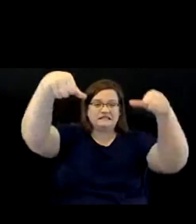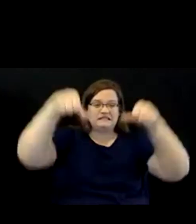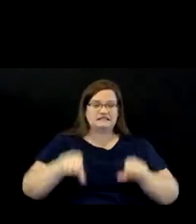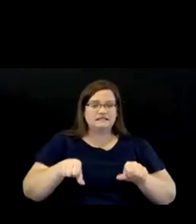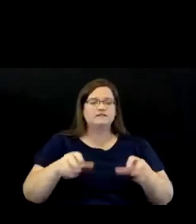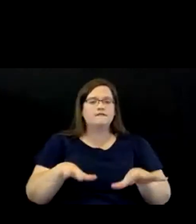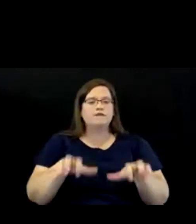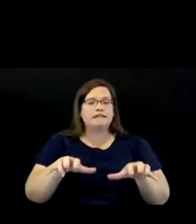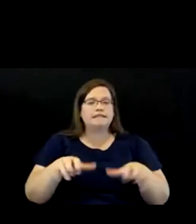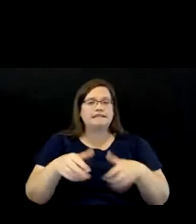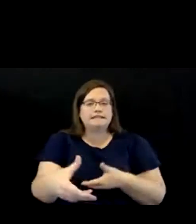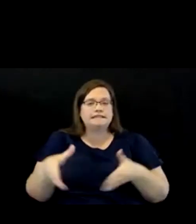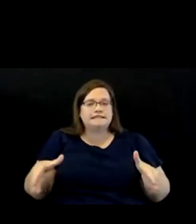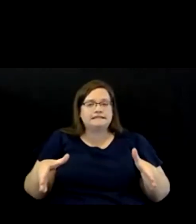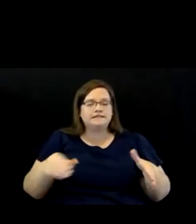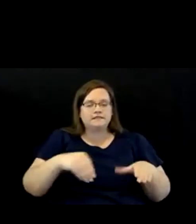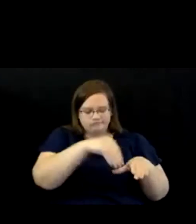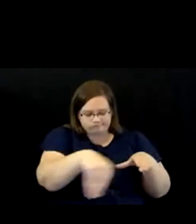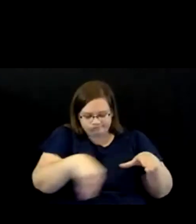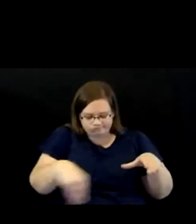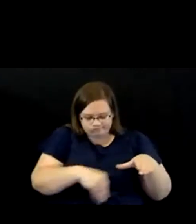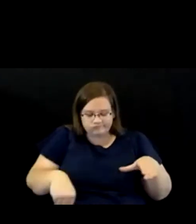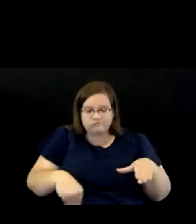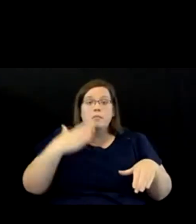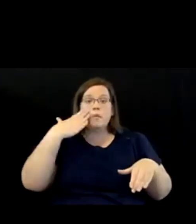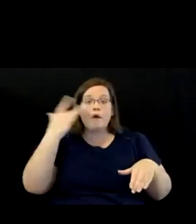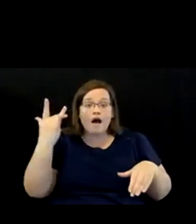sort of community partnership resources weren't available. The answer to what